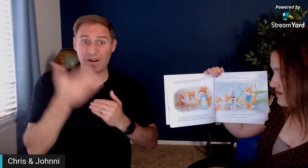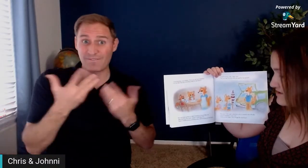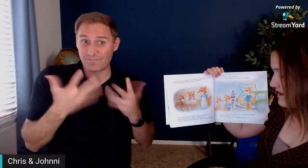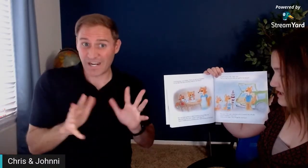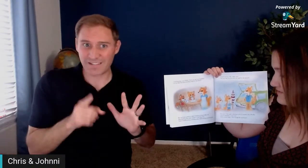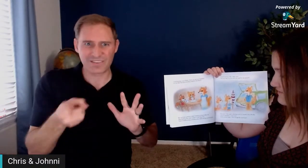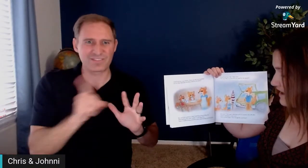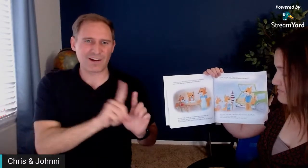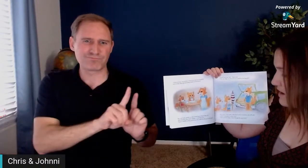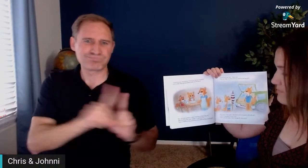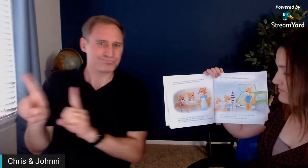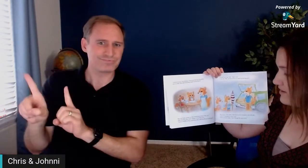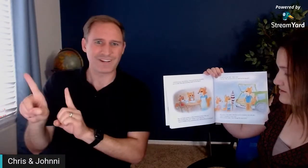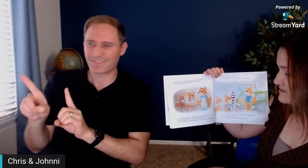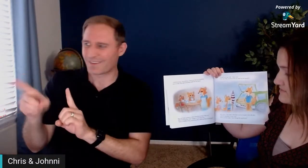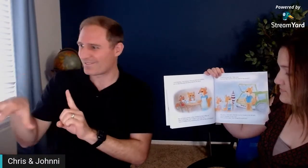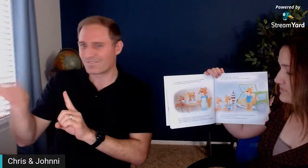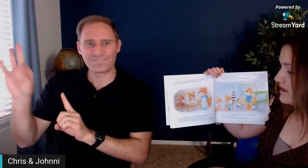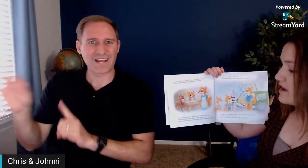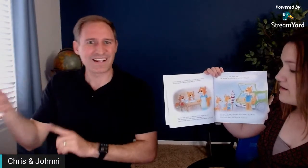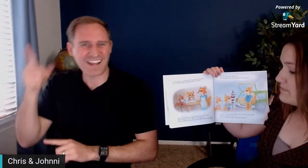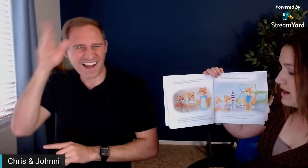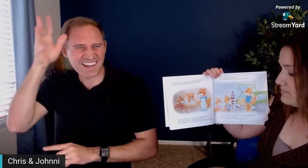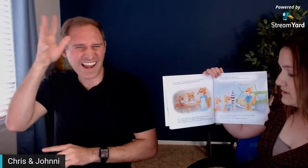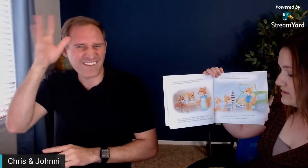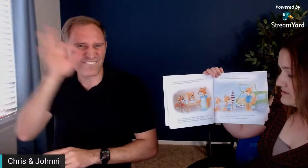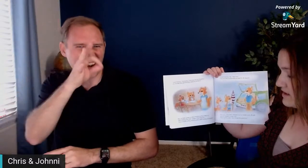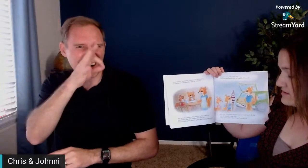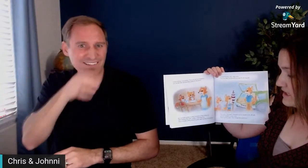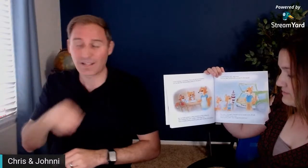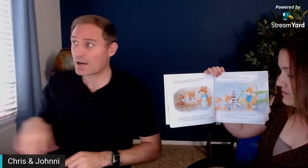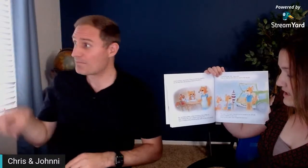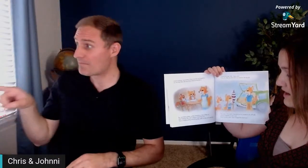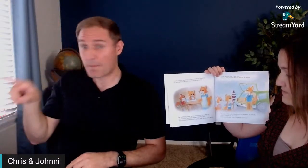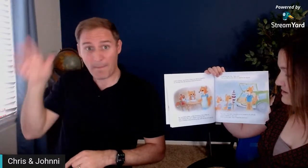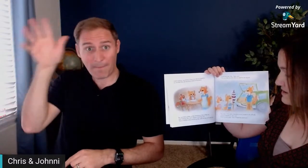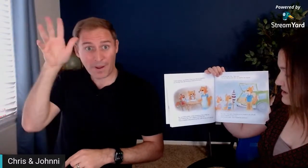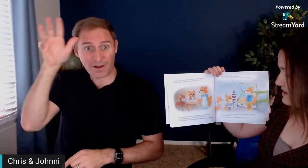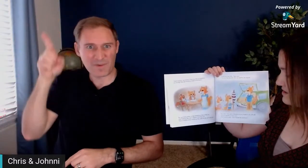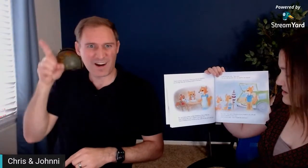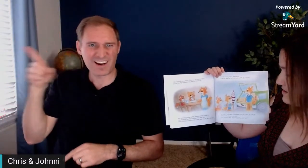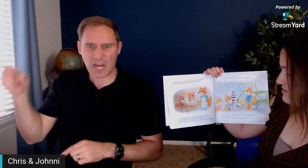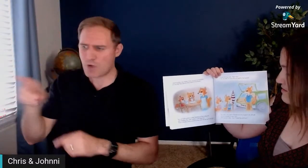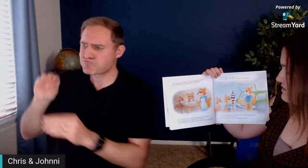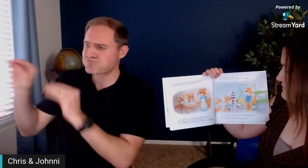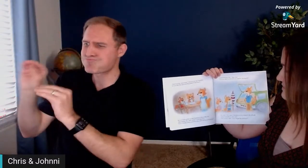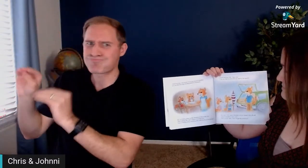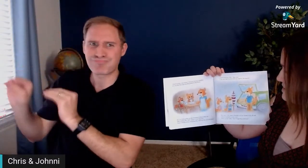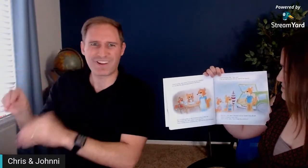outside to find papa fox papa is outside putting everything they need in the car for the beach